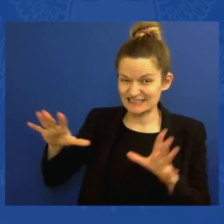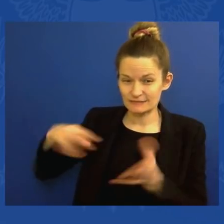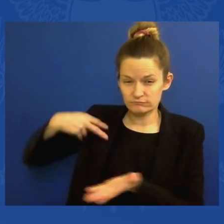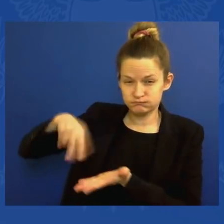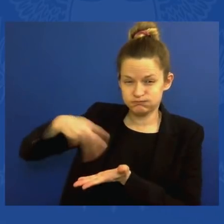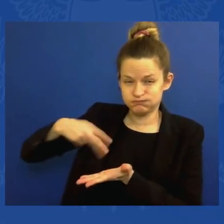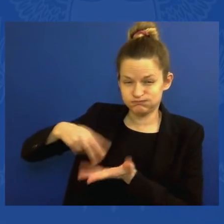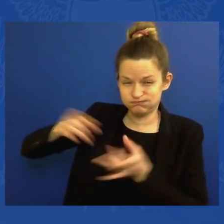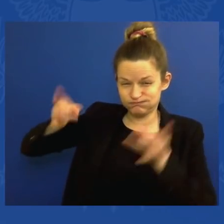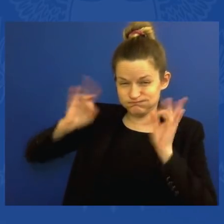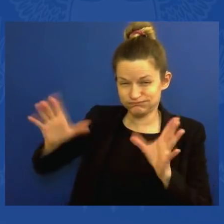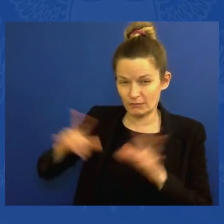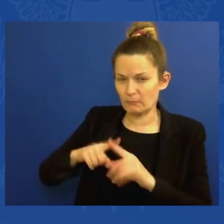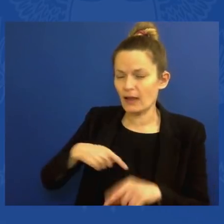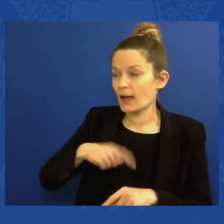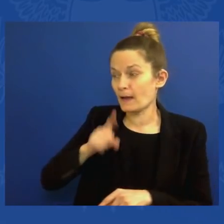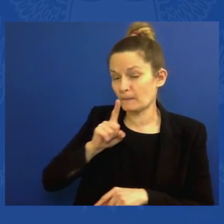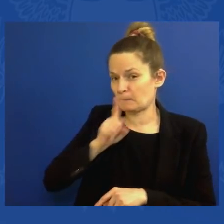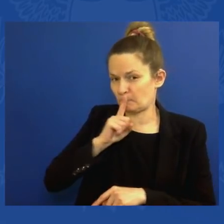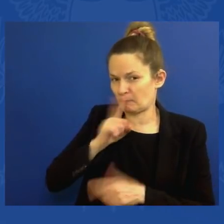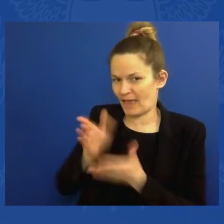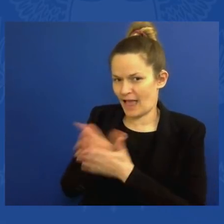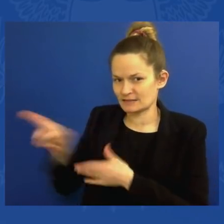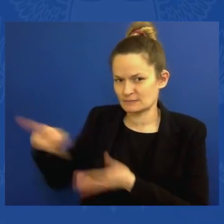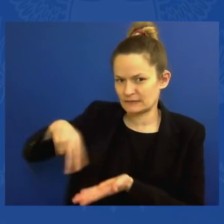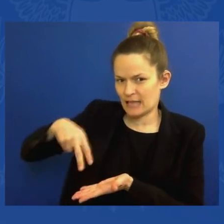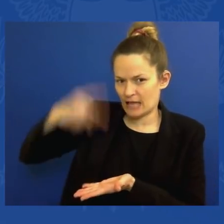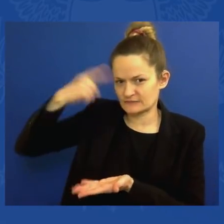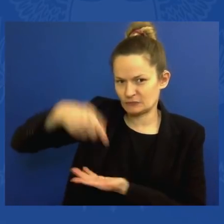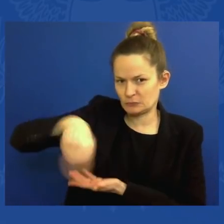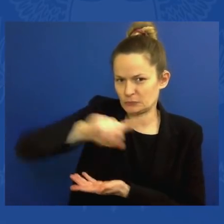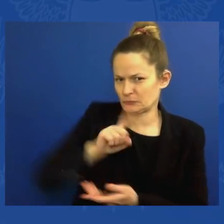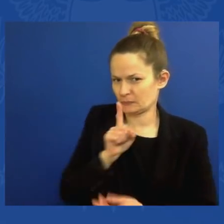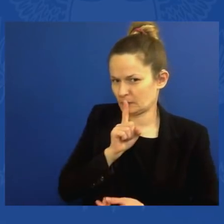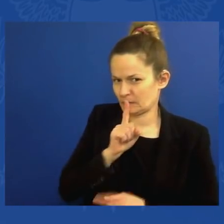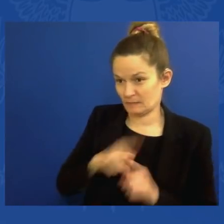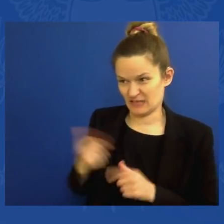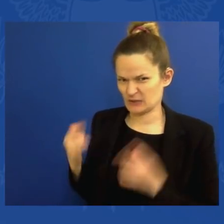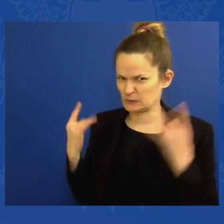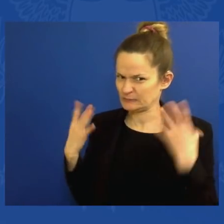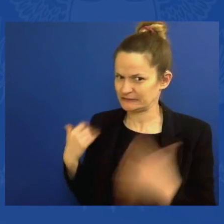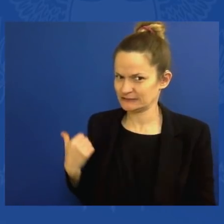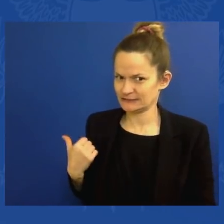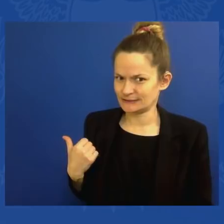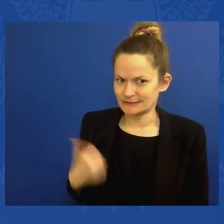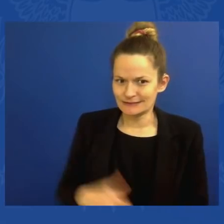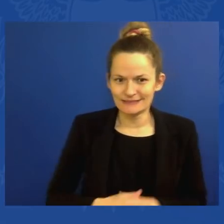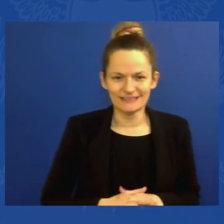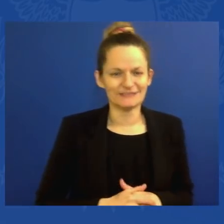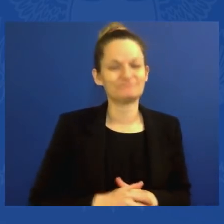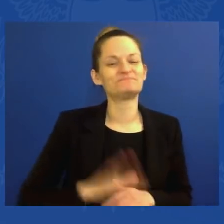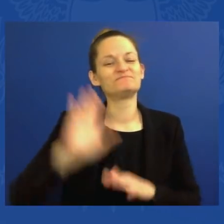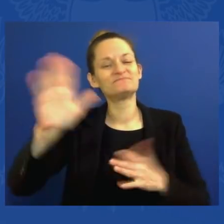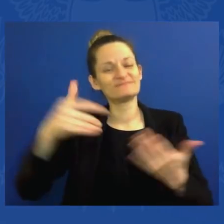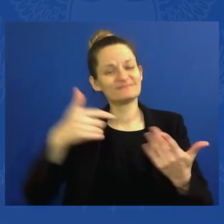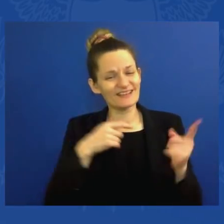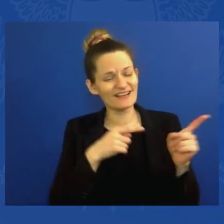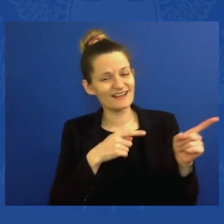Before I begin officially today, I want to thank the Made in America Director, Celeste Drake. I also want to acknowledge it's her birthday today.